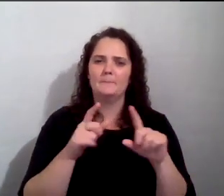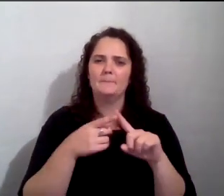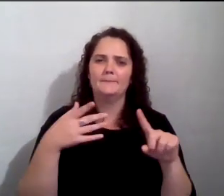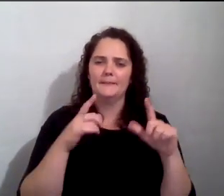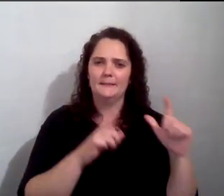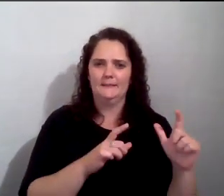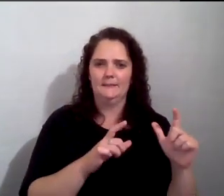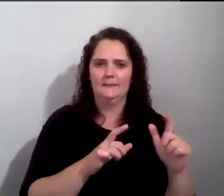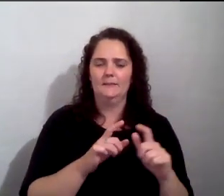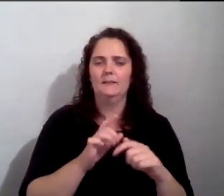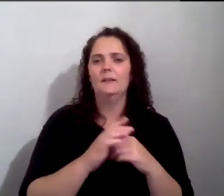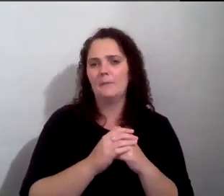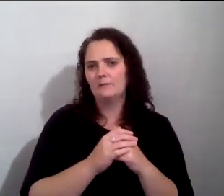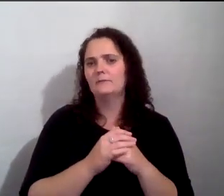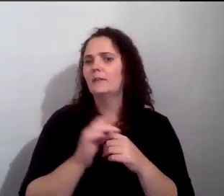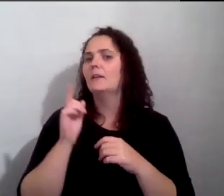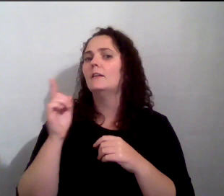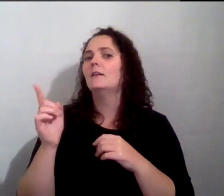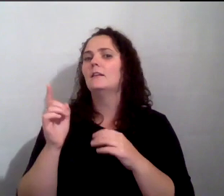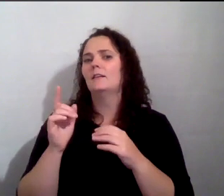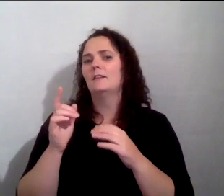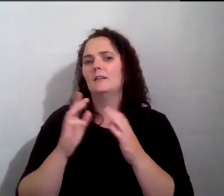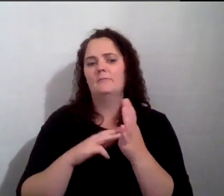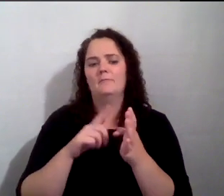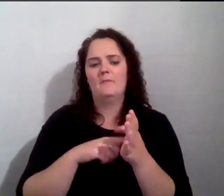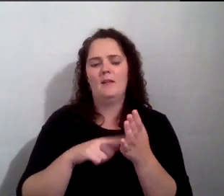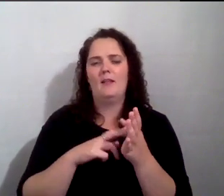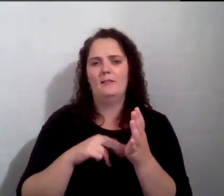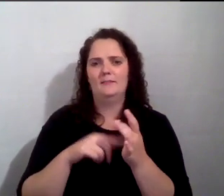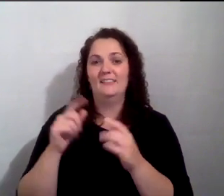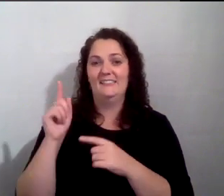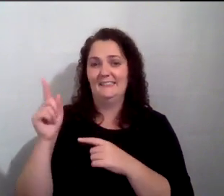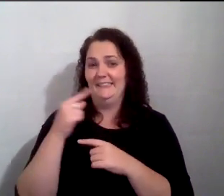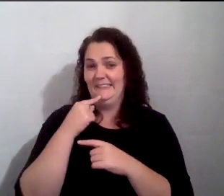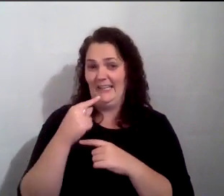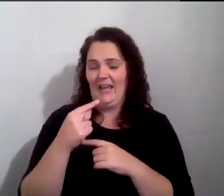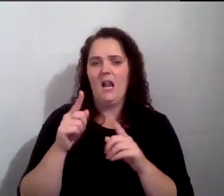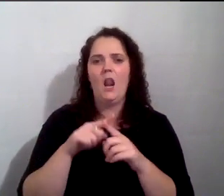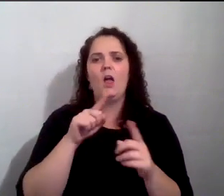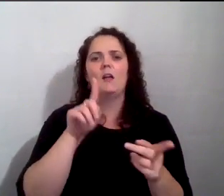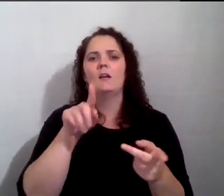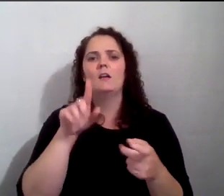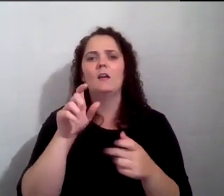is extracted and she says that painting recycles time, so in a certain way, it's still an extraction